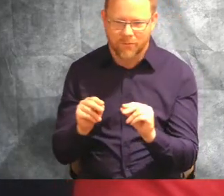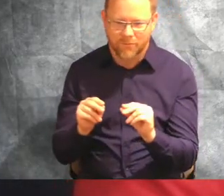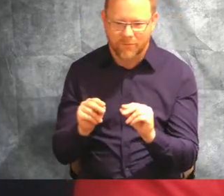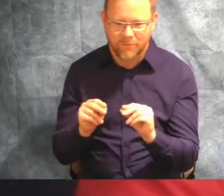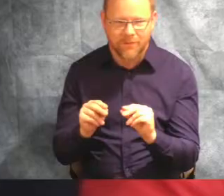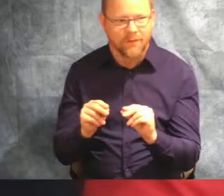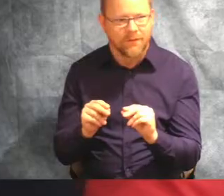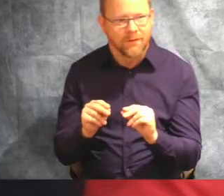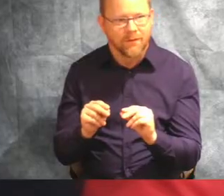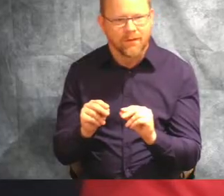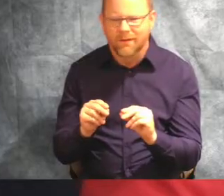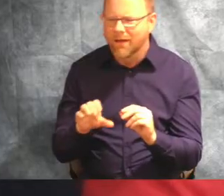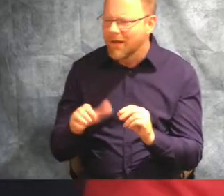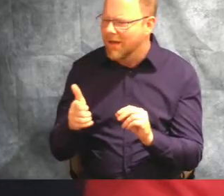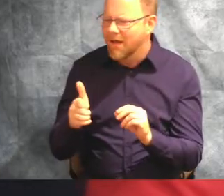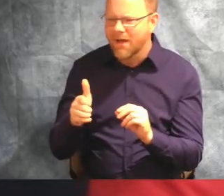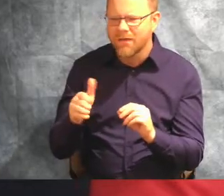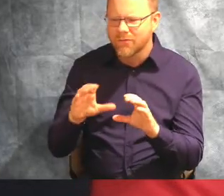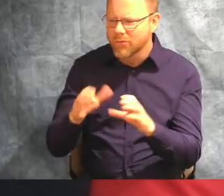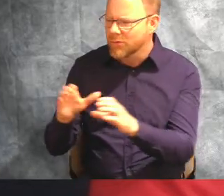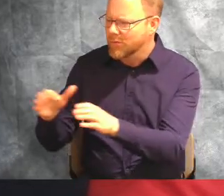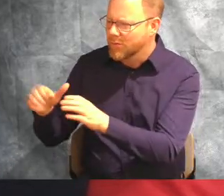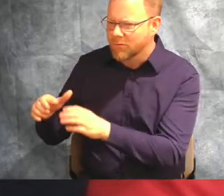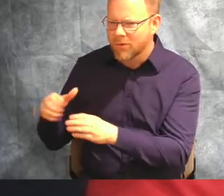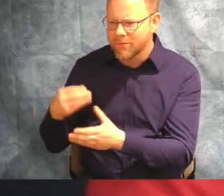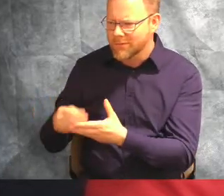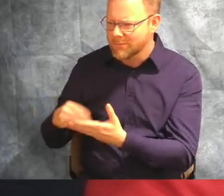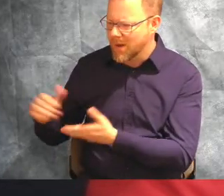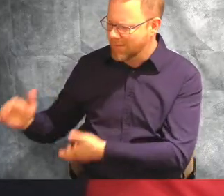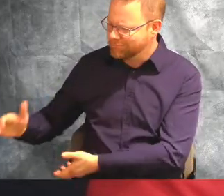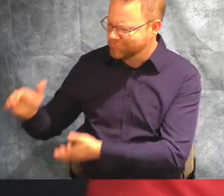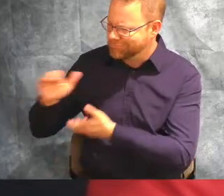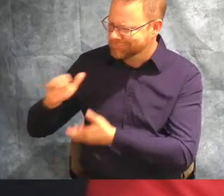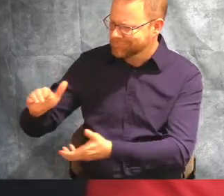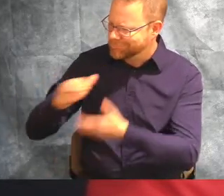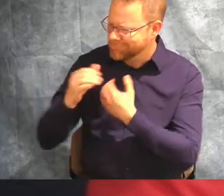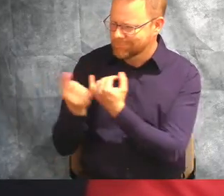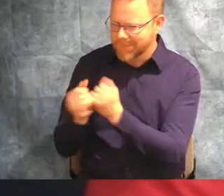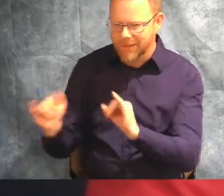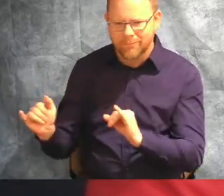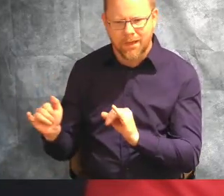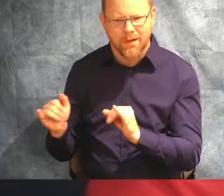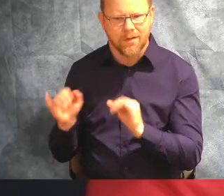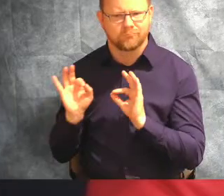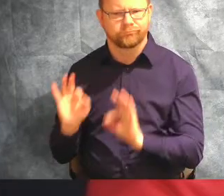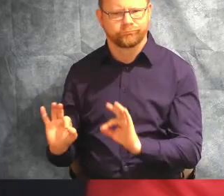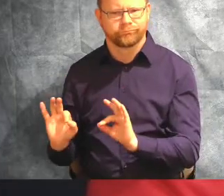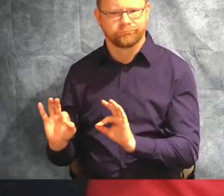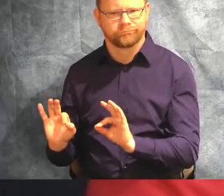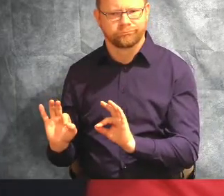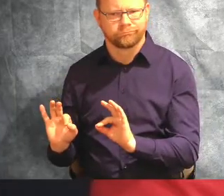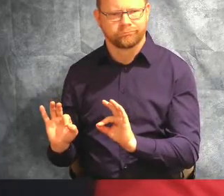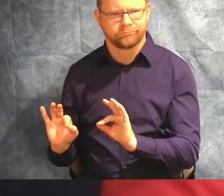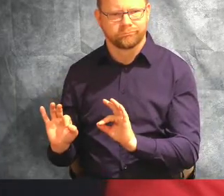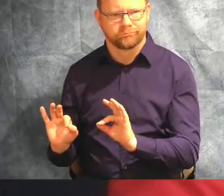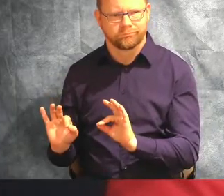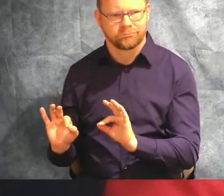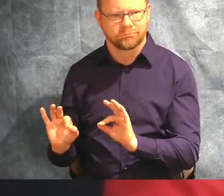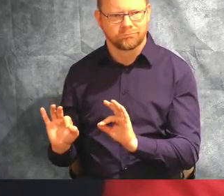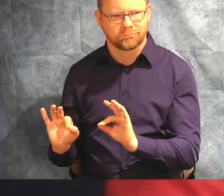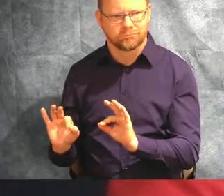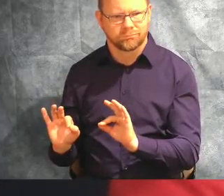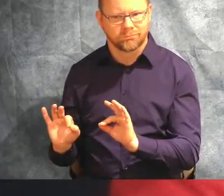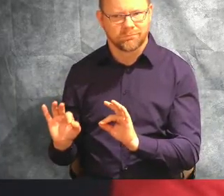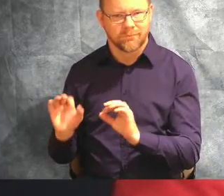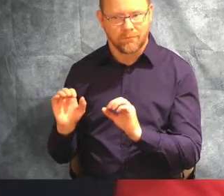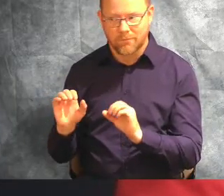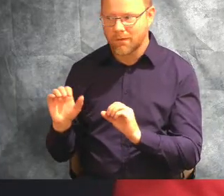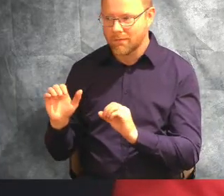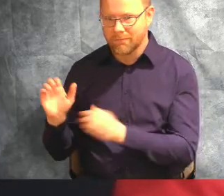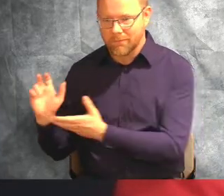are all these other entities being able to be independently funded and able to get investment?